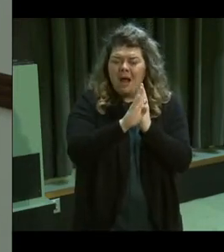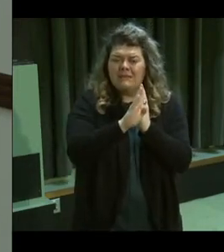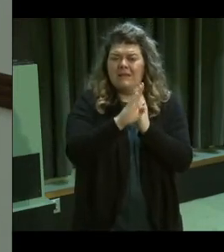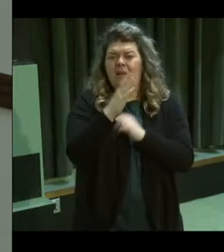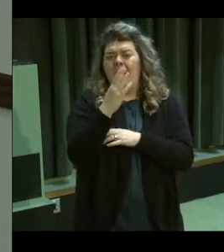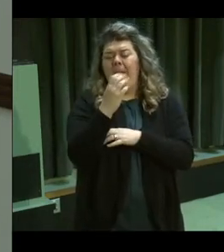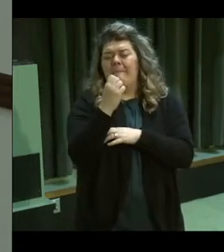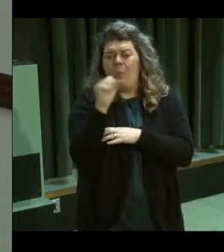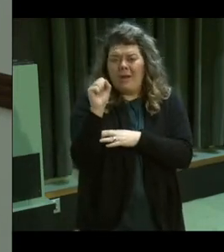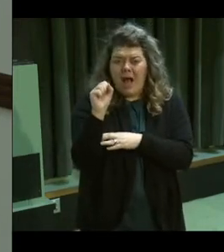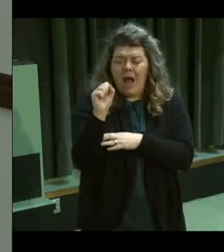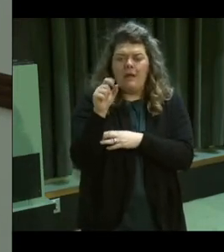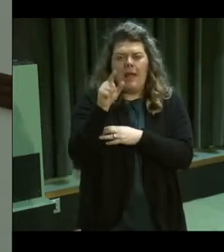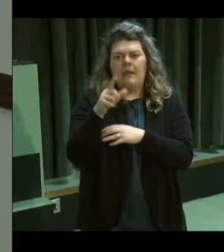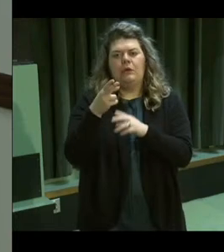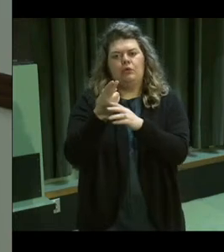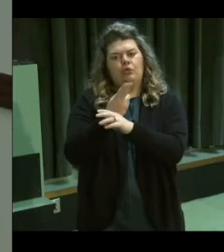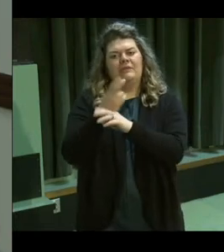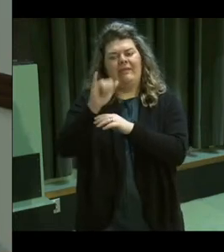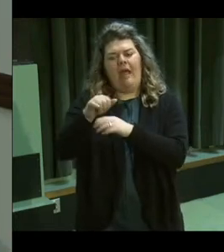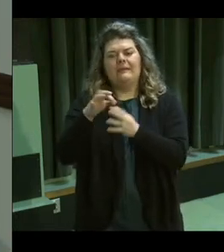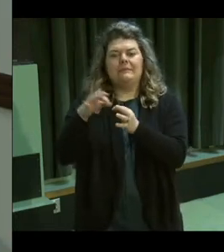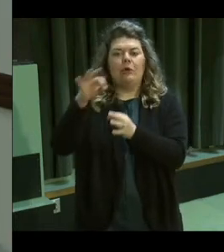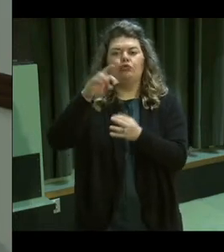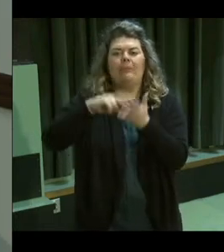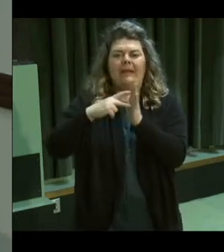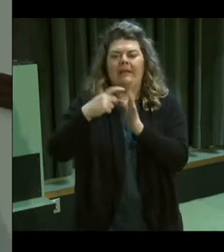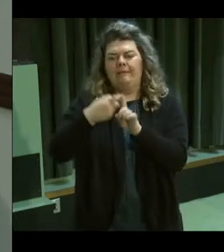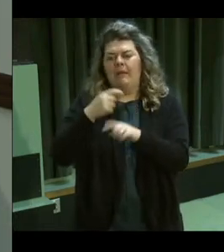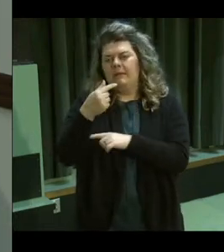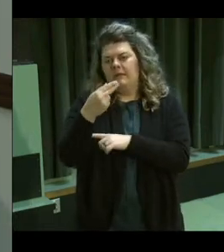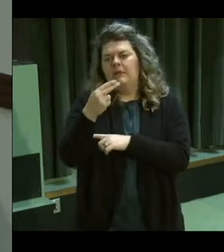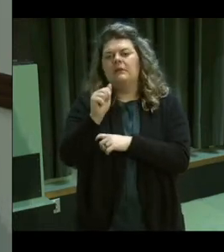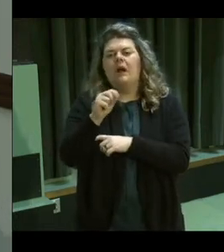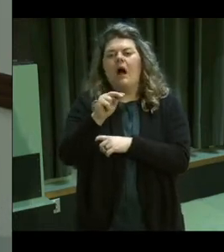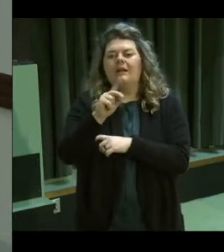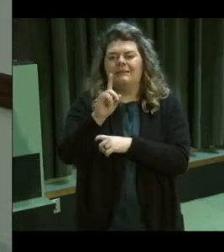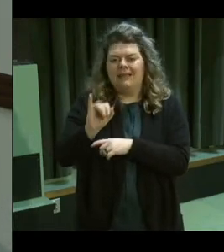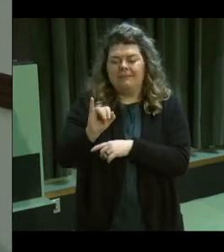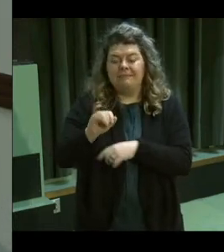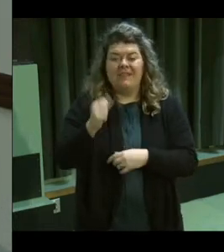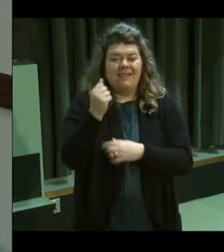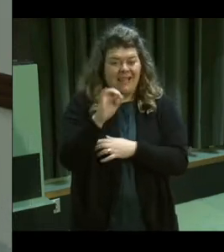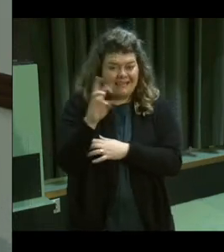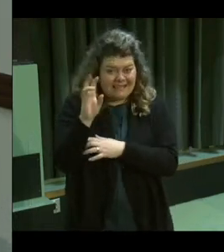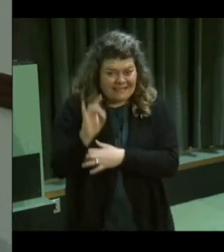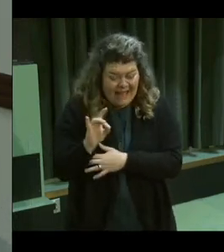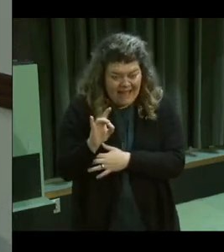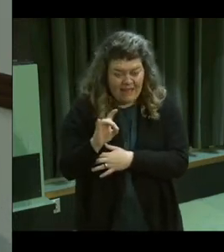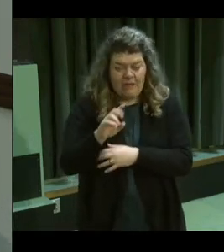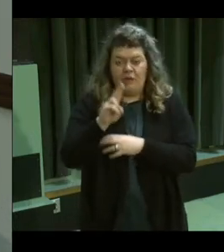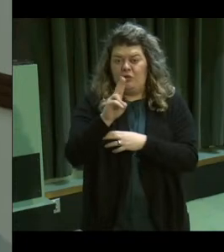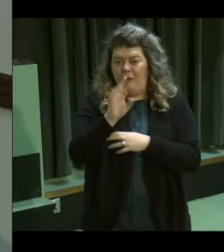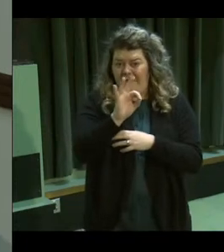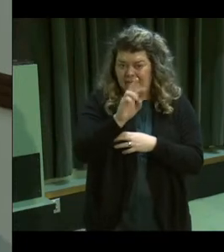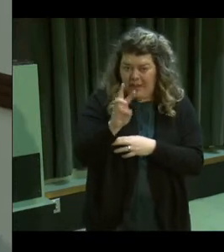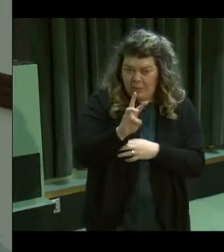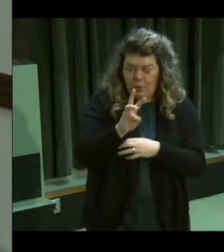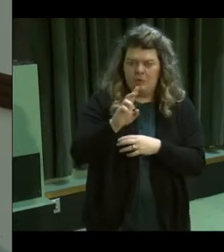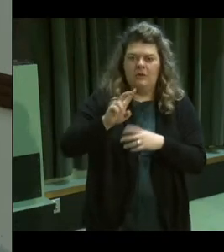meaning of fasting from Gandhi.